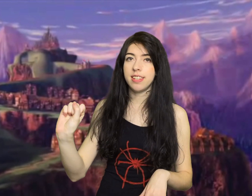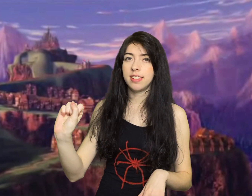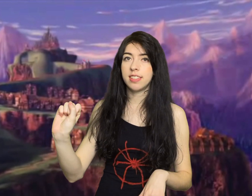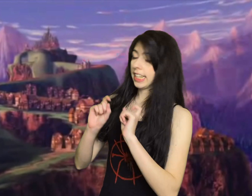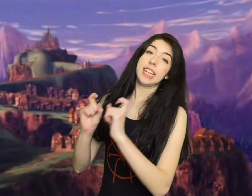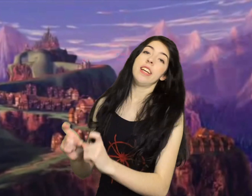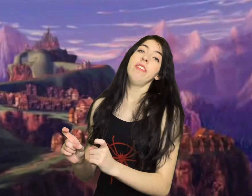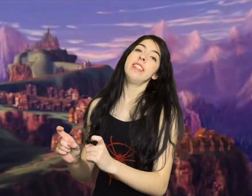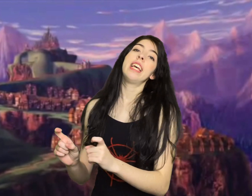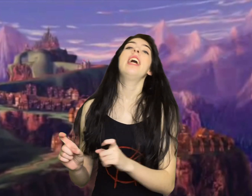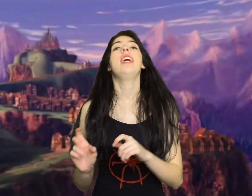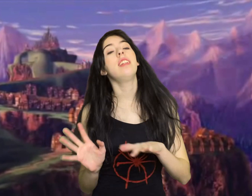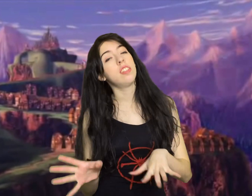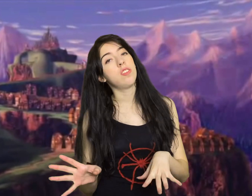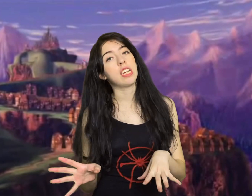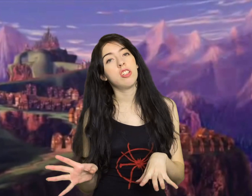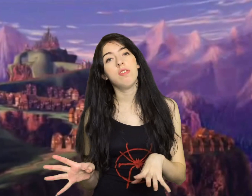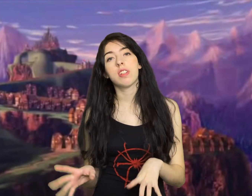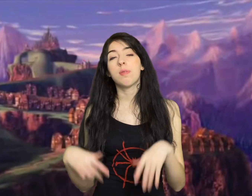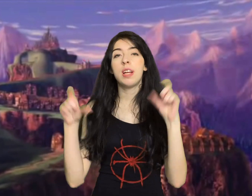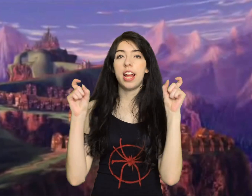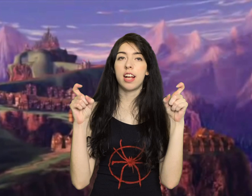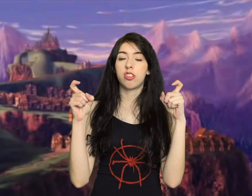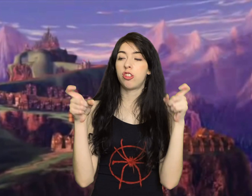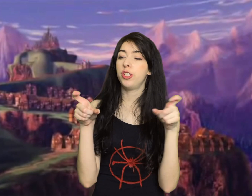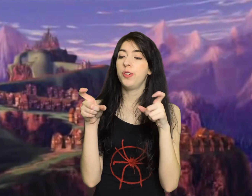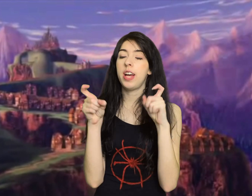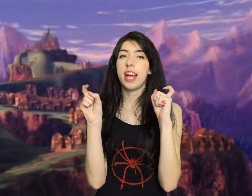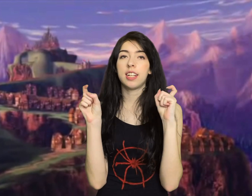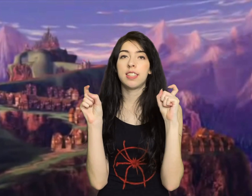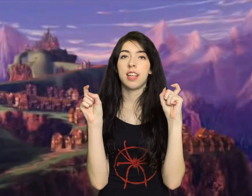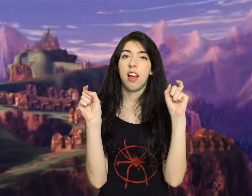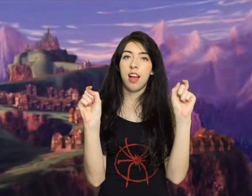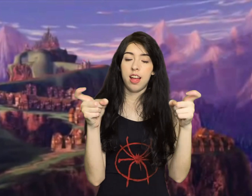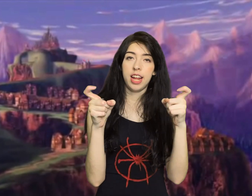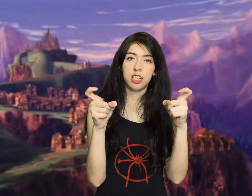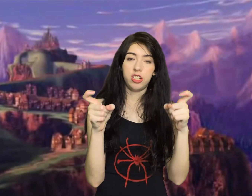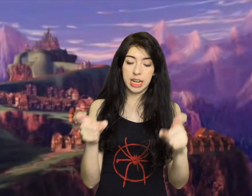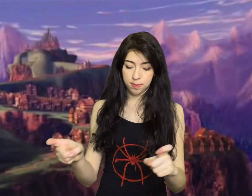GIVES is a directional verb it has two X hand shapes